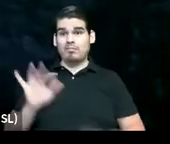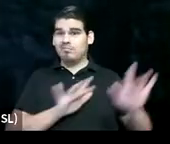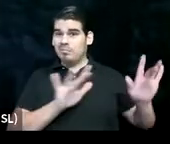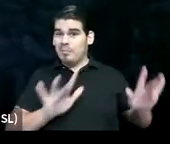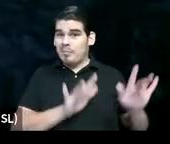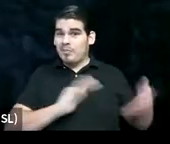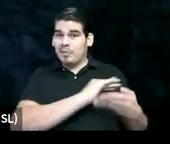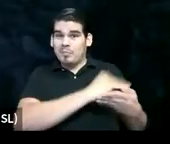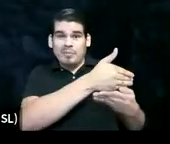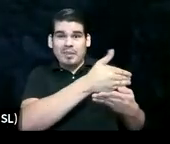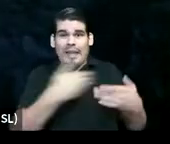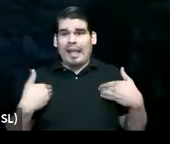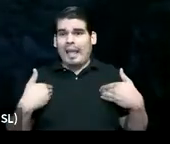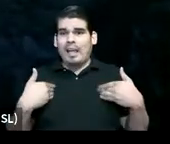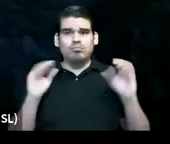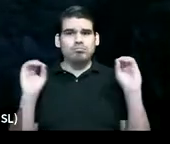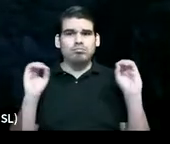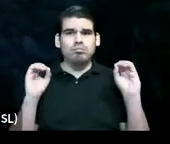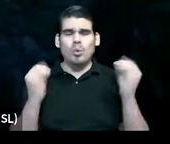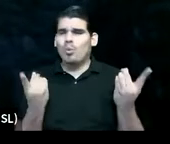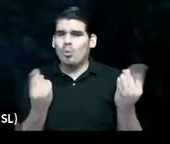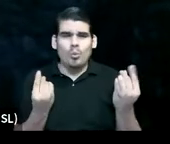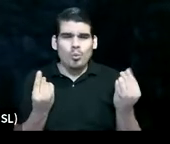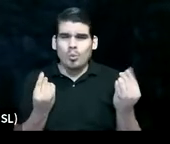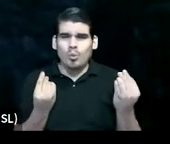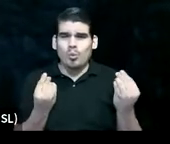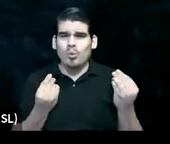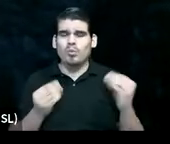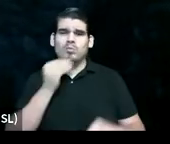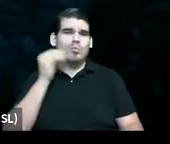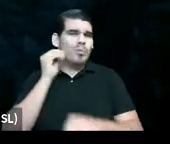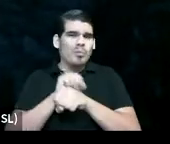technology provides to the students will like literally like, you know, help students